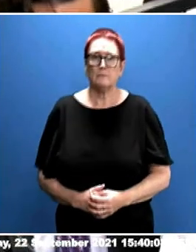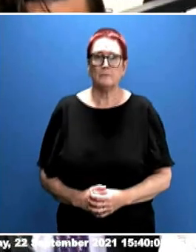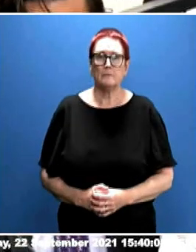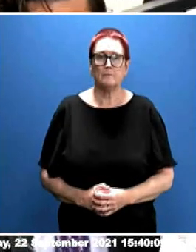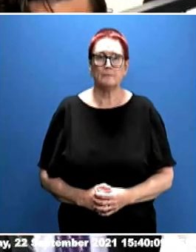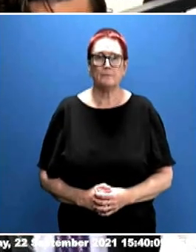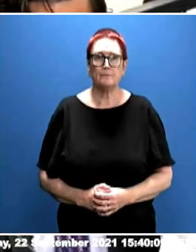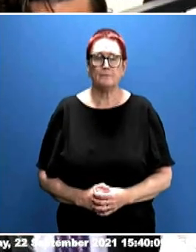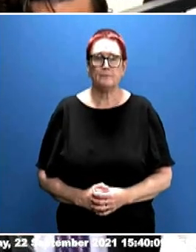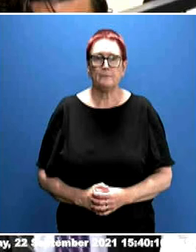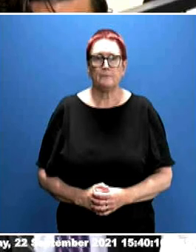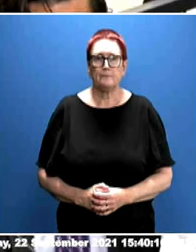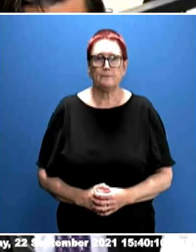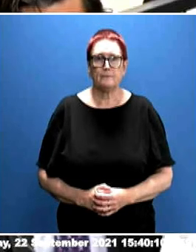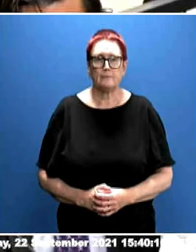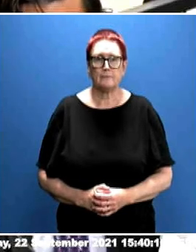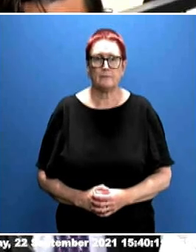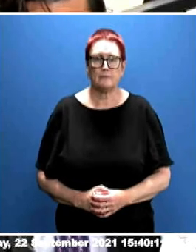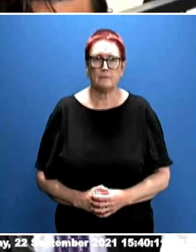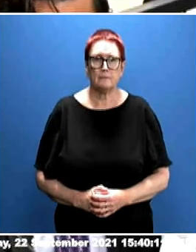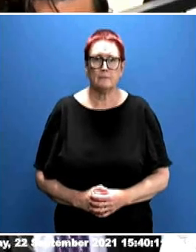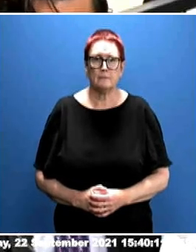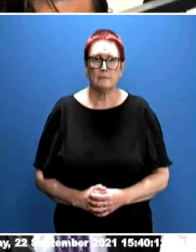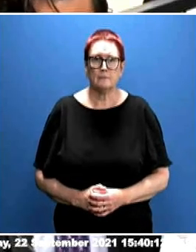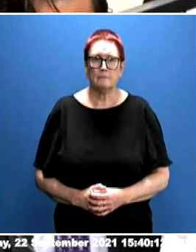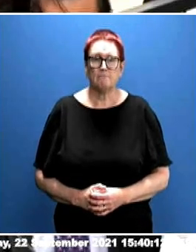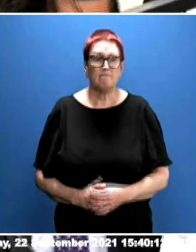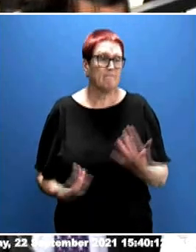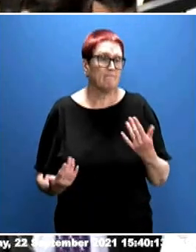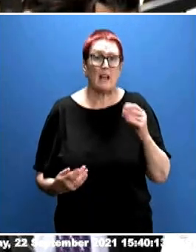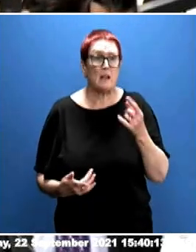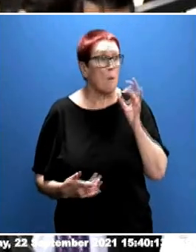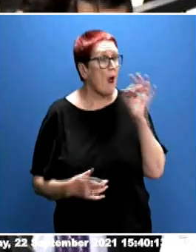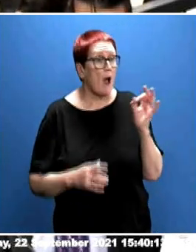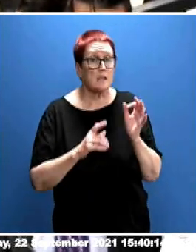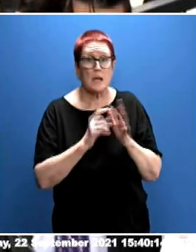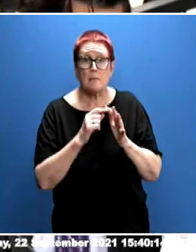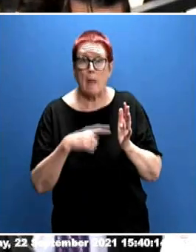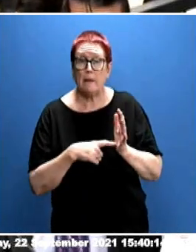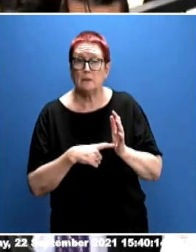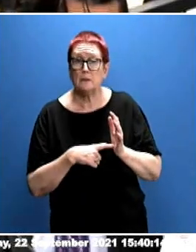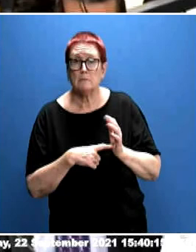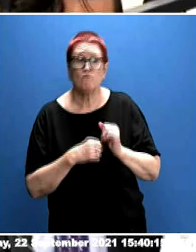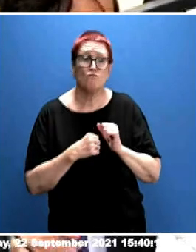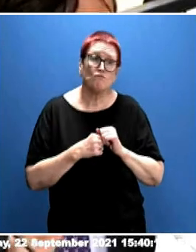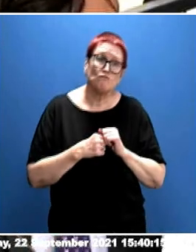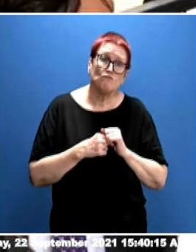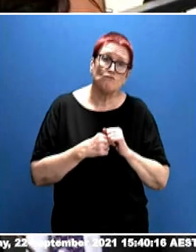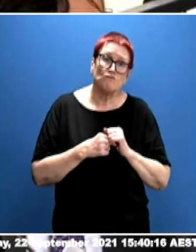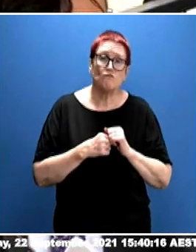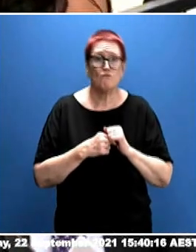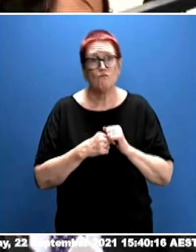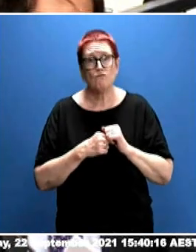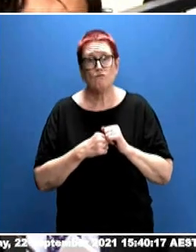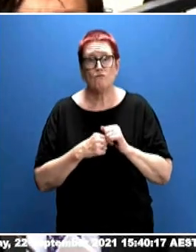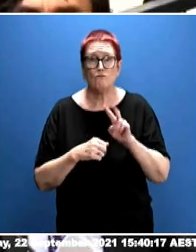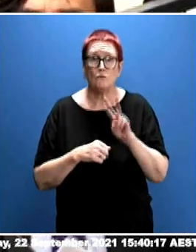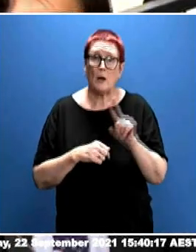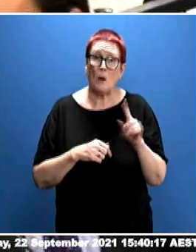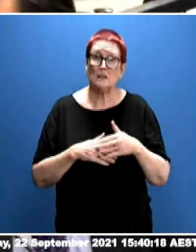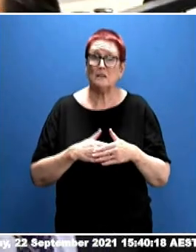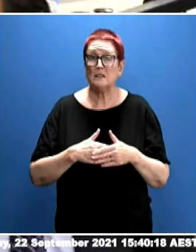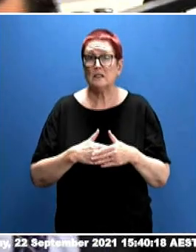was made to the Department to say that 21 days would be a circuit-breaker